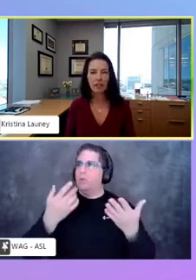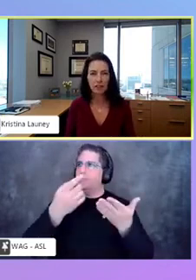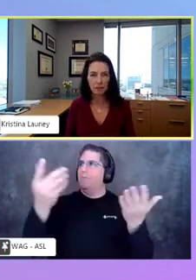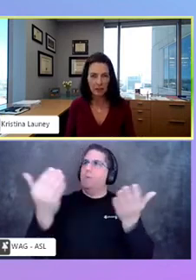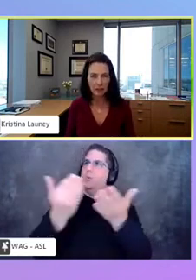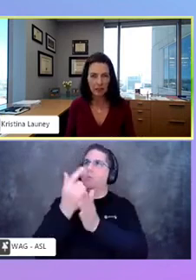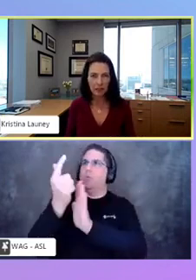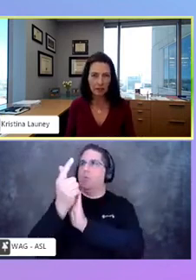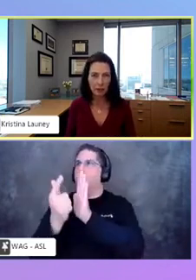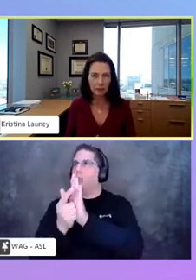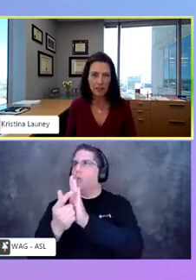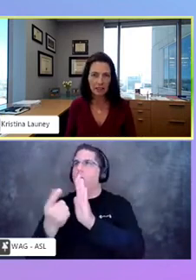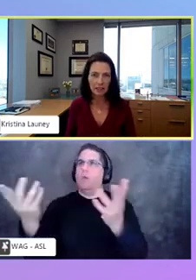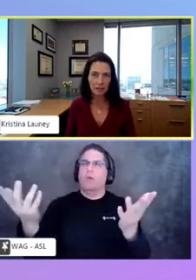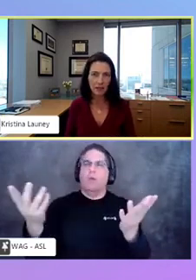we are going to do a brief